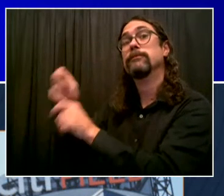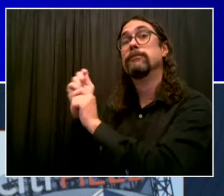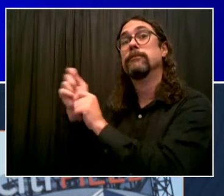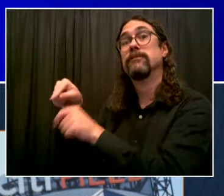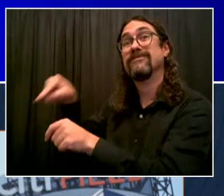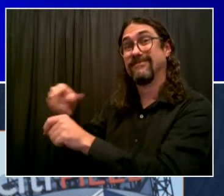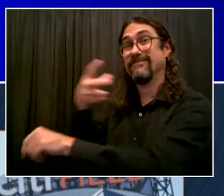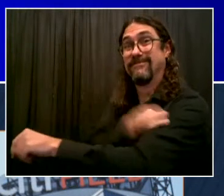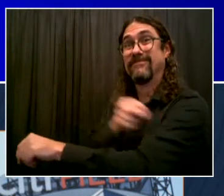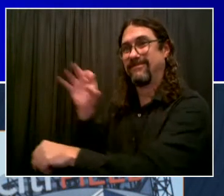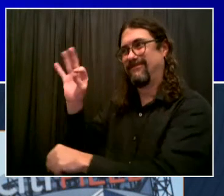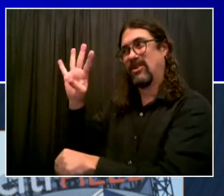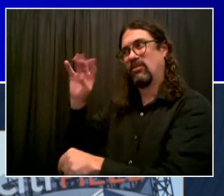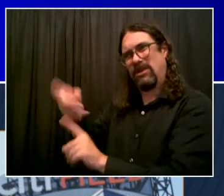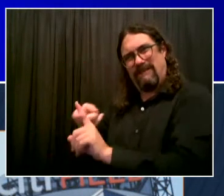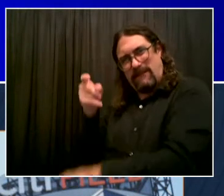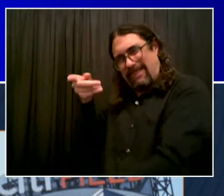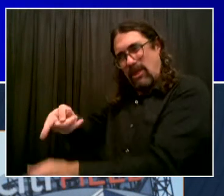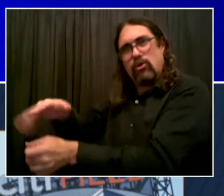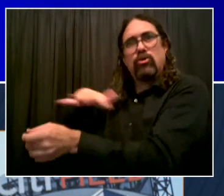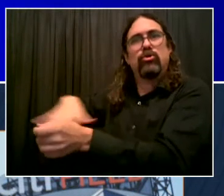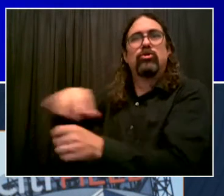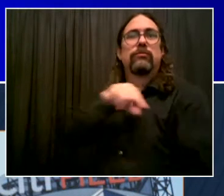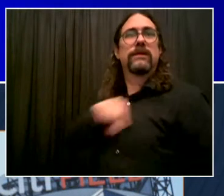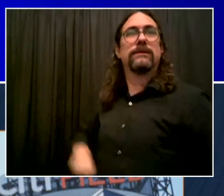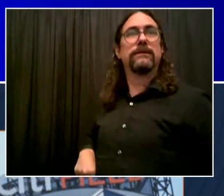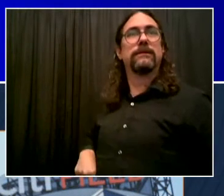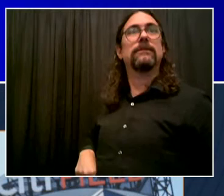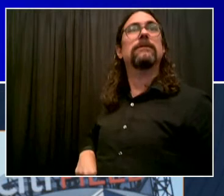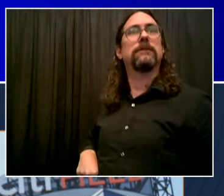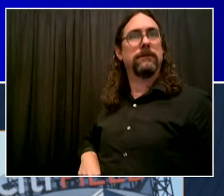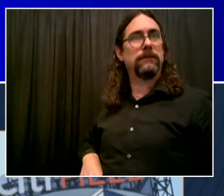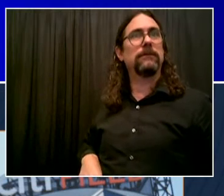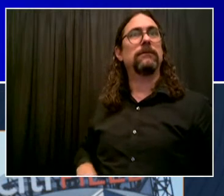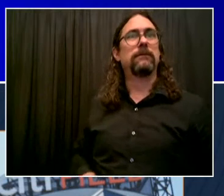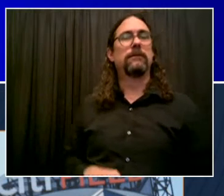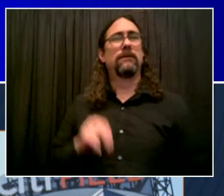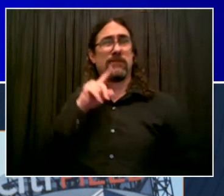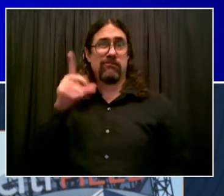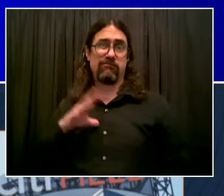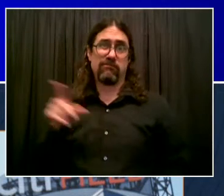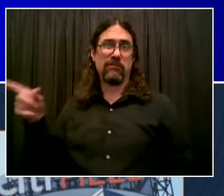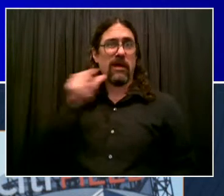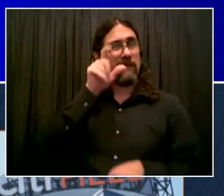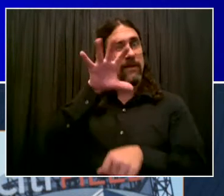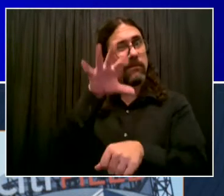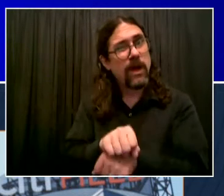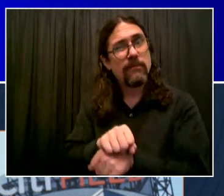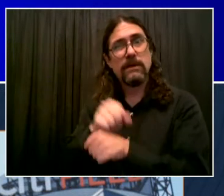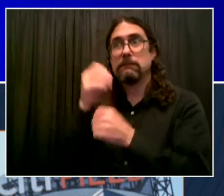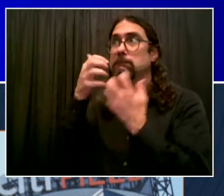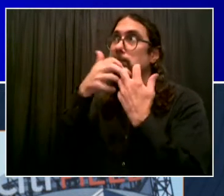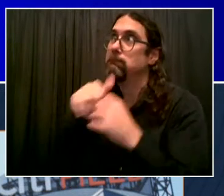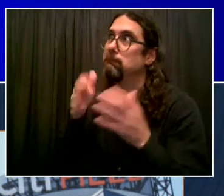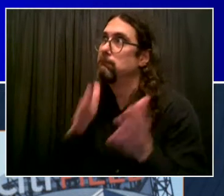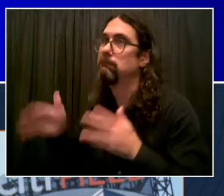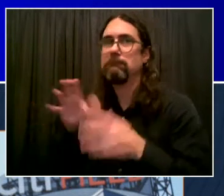AND 20% WERE WALK-INS. THIS WAS THE PLAE C WHERE WE WERE